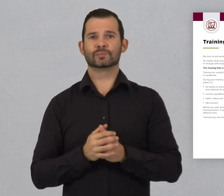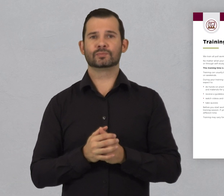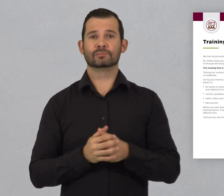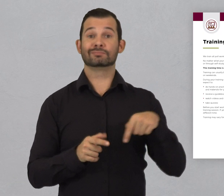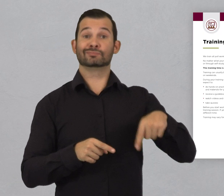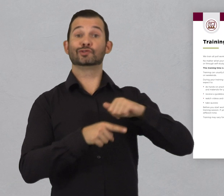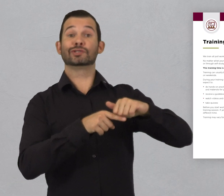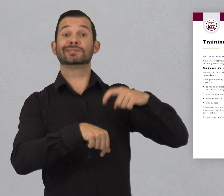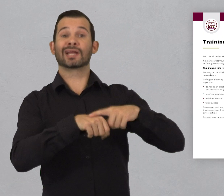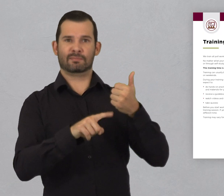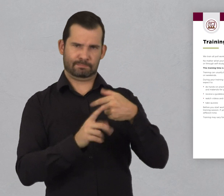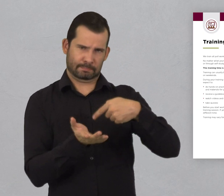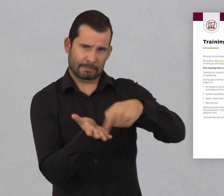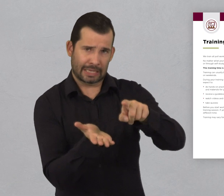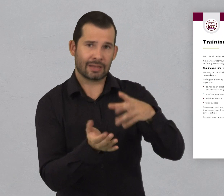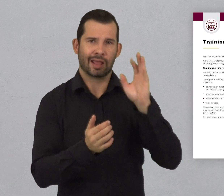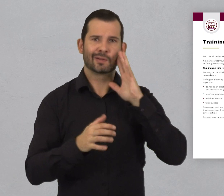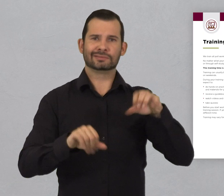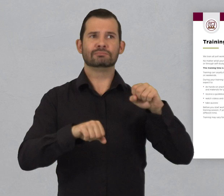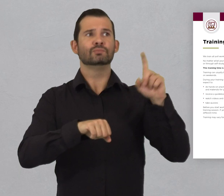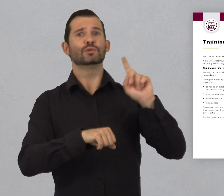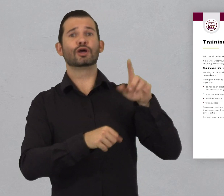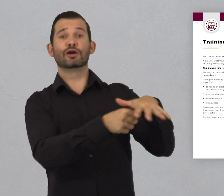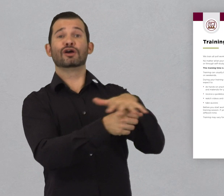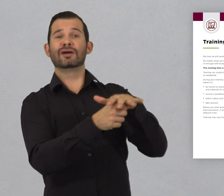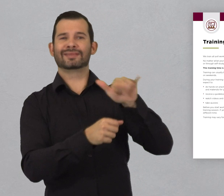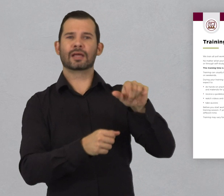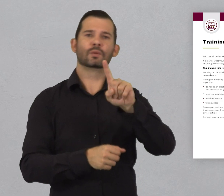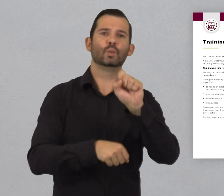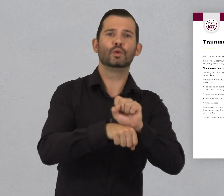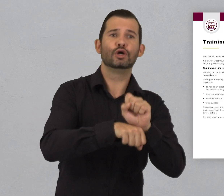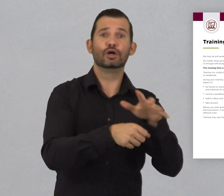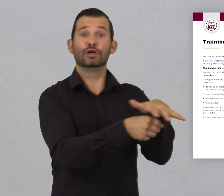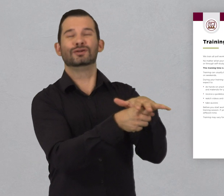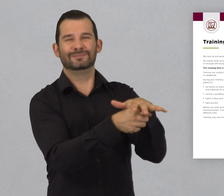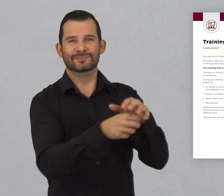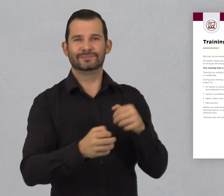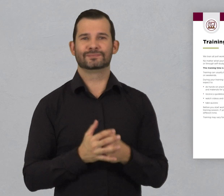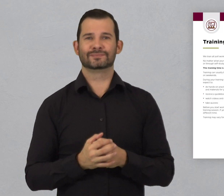This training time is paid and takes place in the riding where you’ll work.